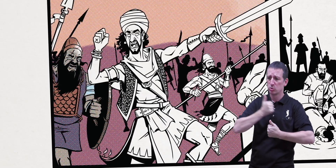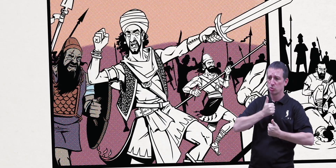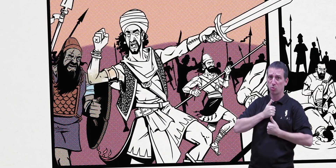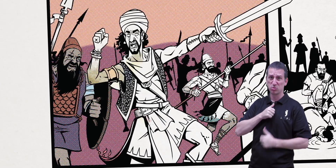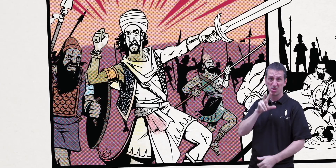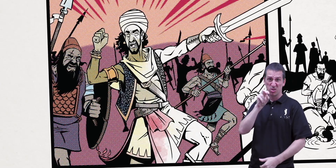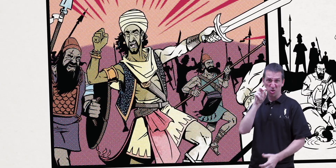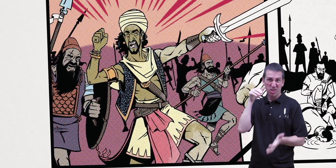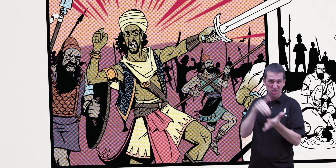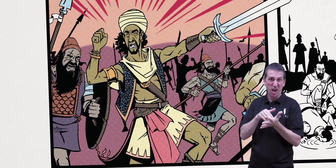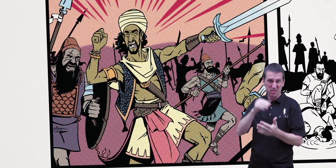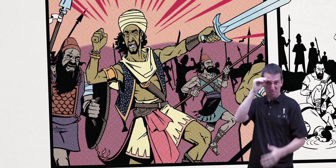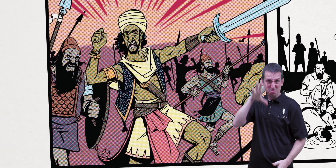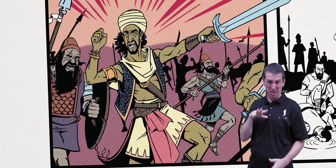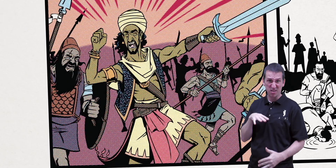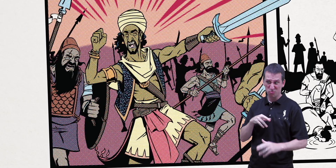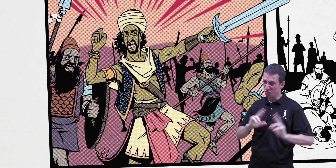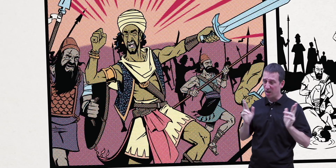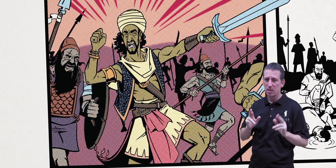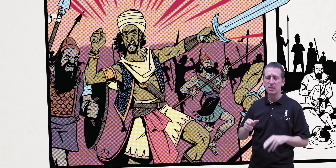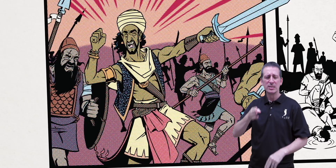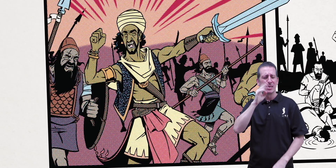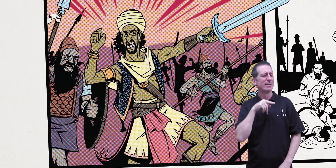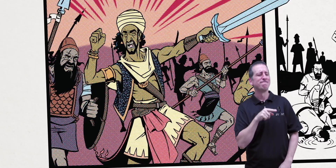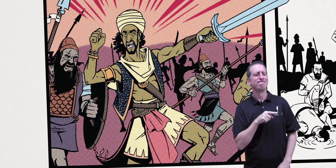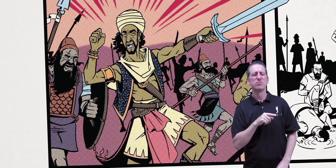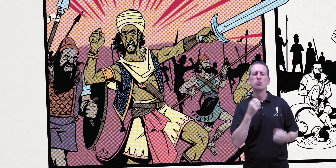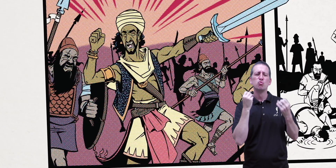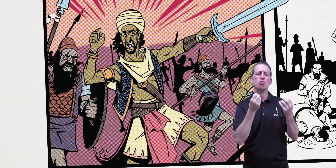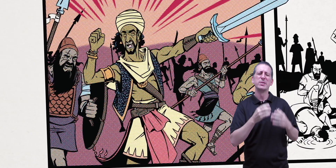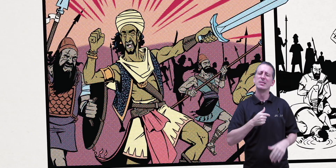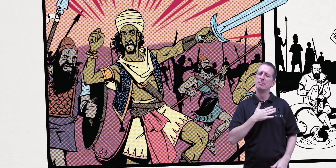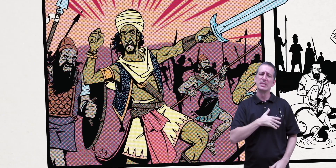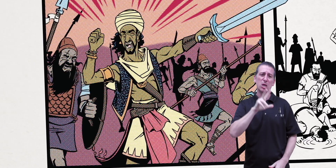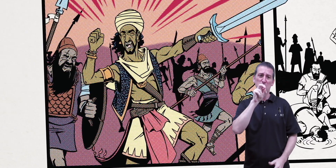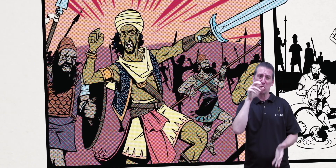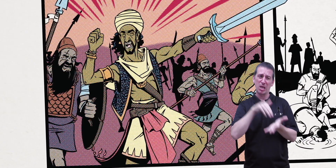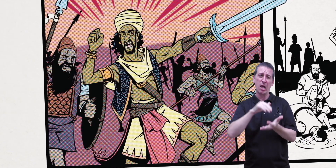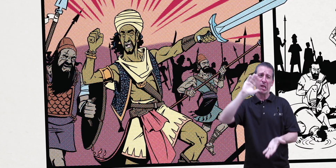to fight the Midianites. And God says, “No, way too many men.”